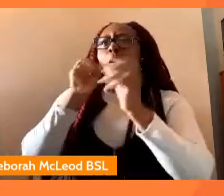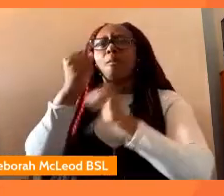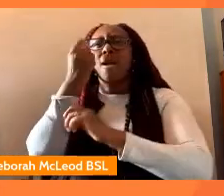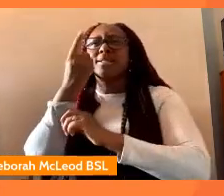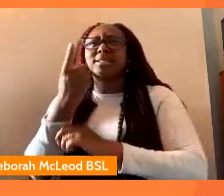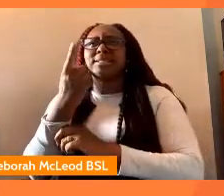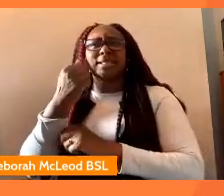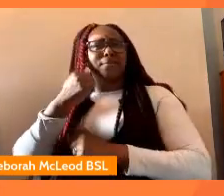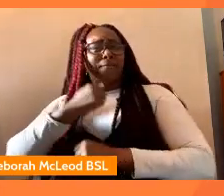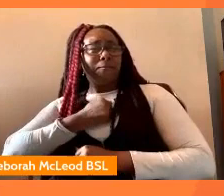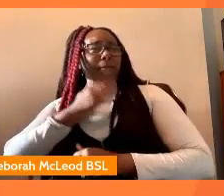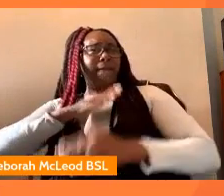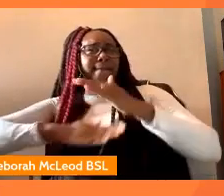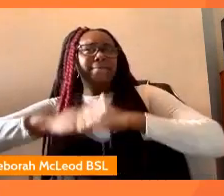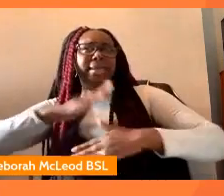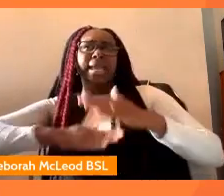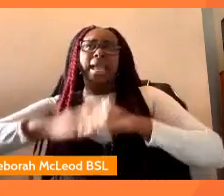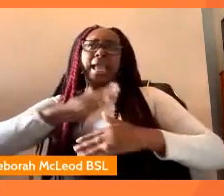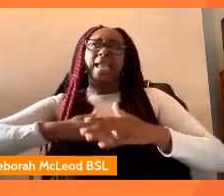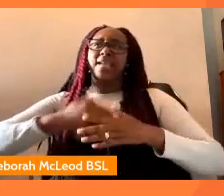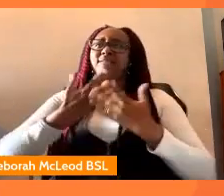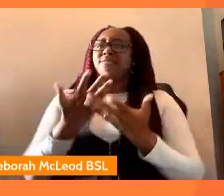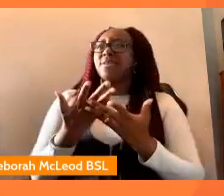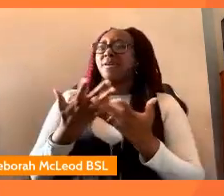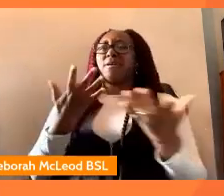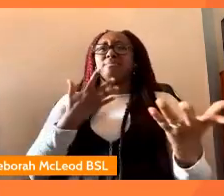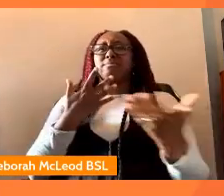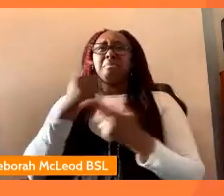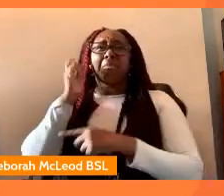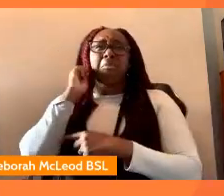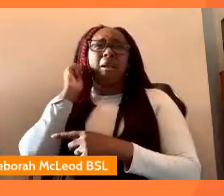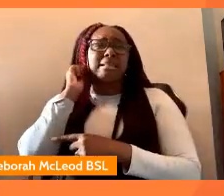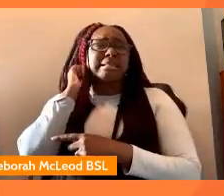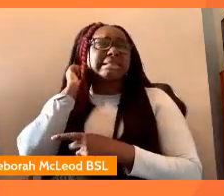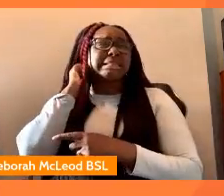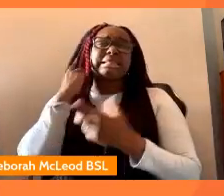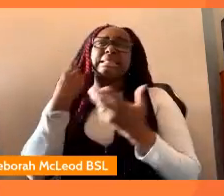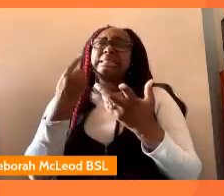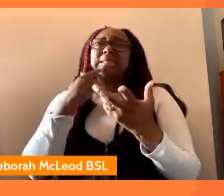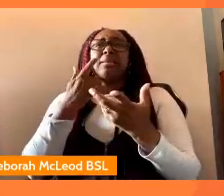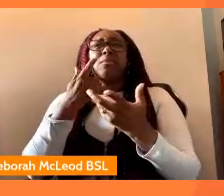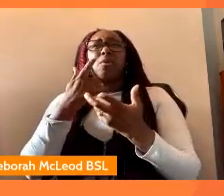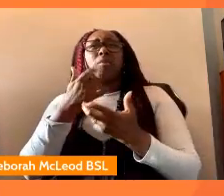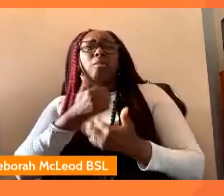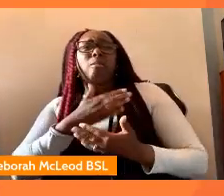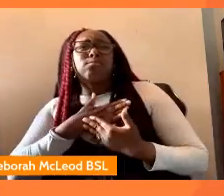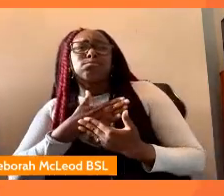behaviours and biases then actually we can have more compassion in the world.